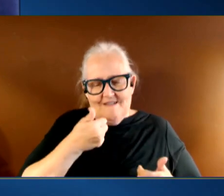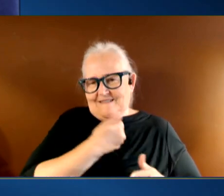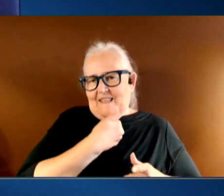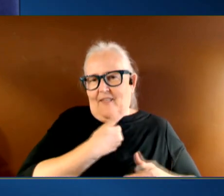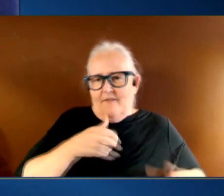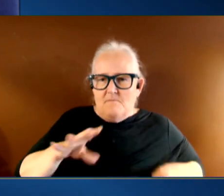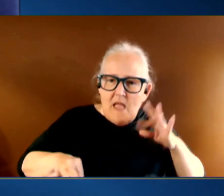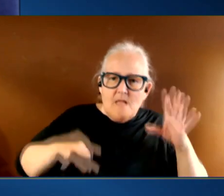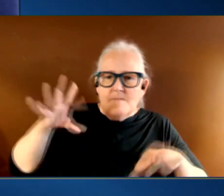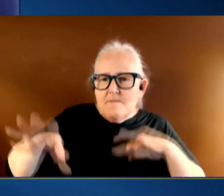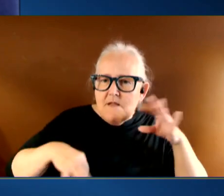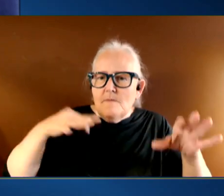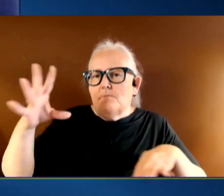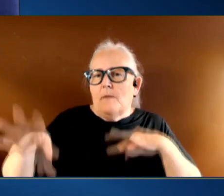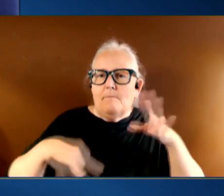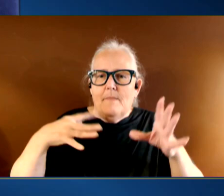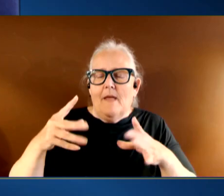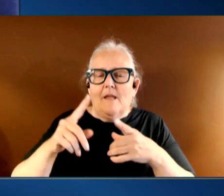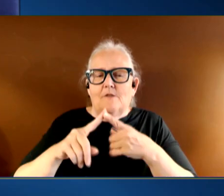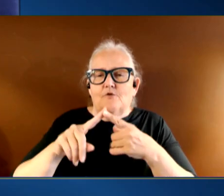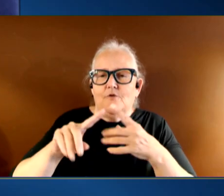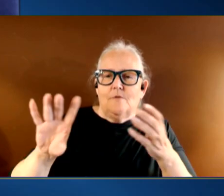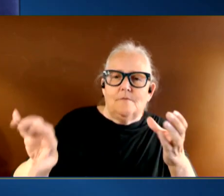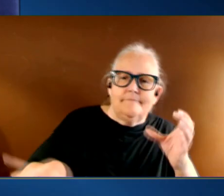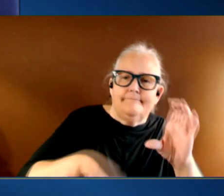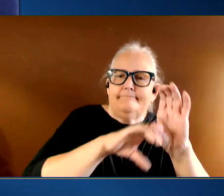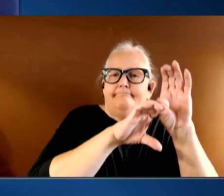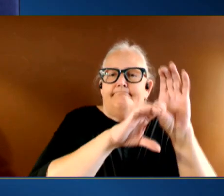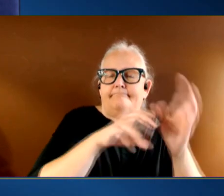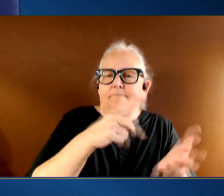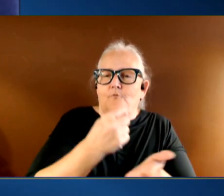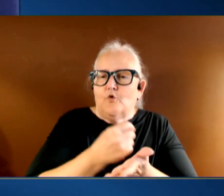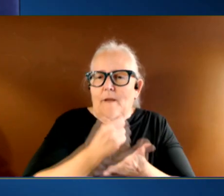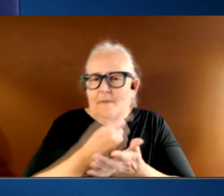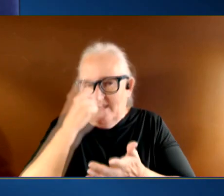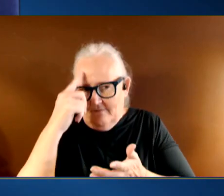supplement the cost of treatments as a caregiver? And we looked at caregivers for not just children